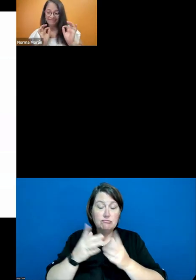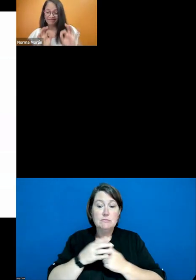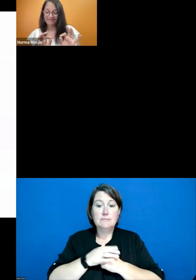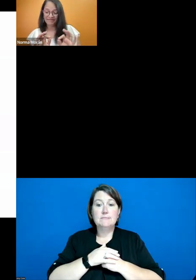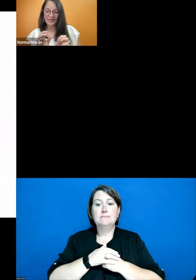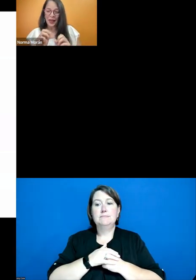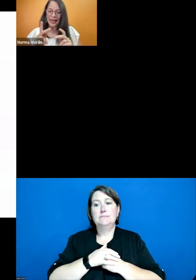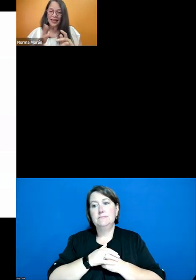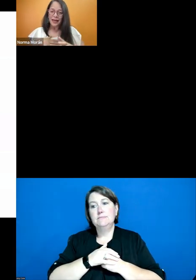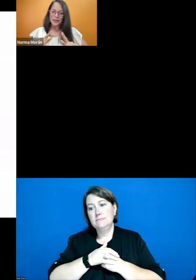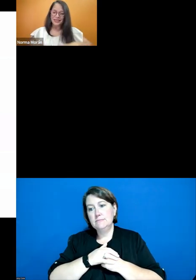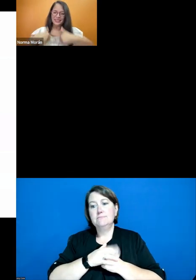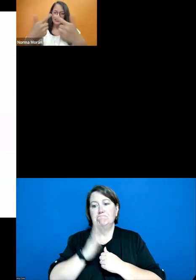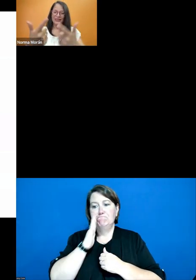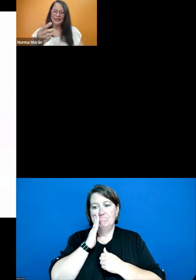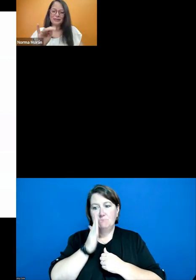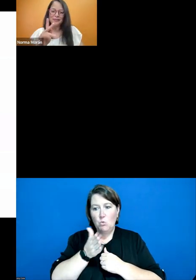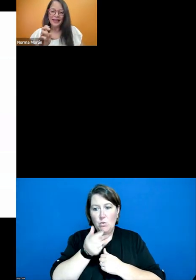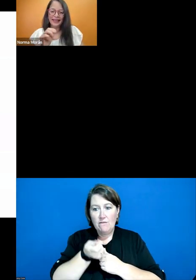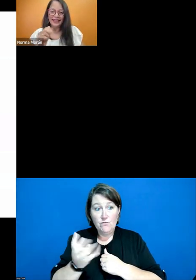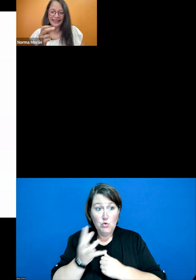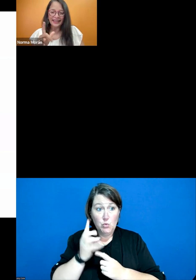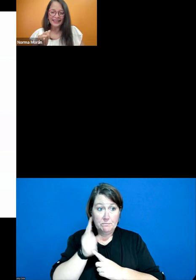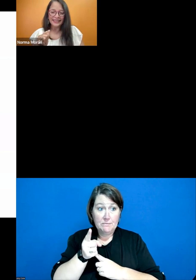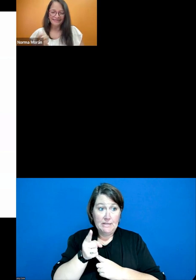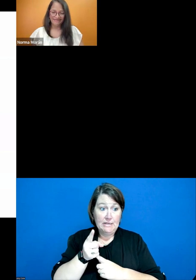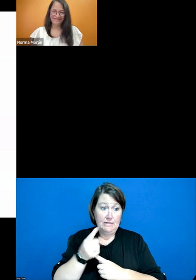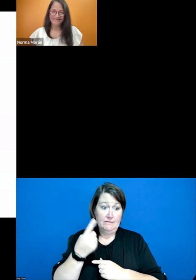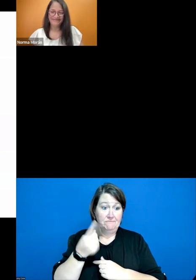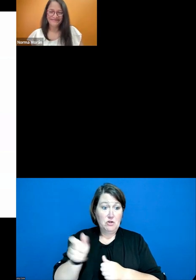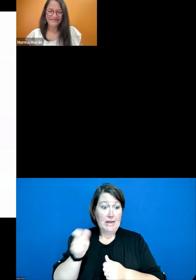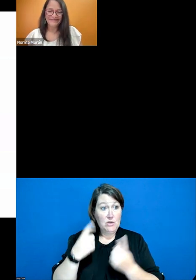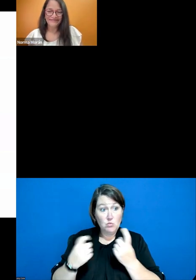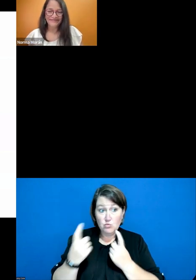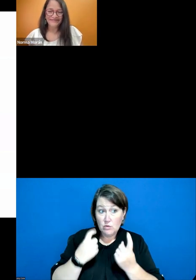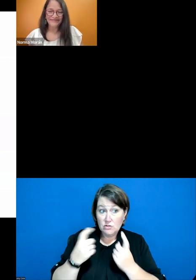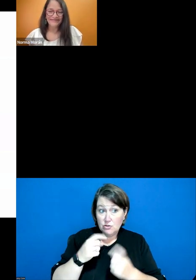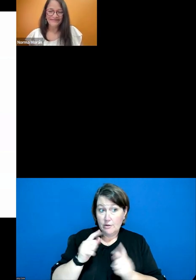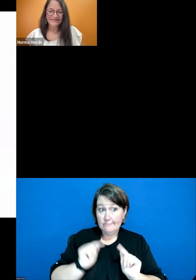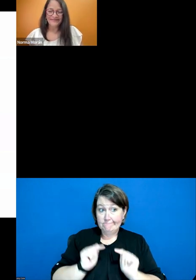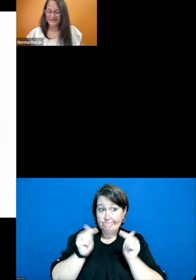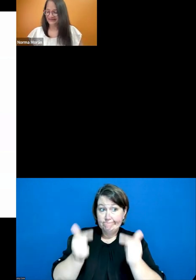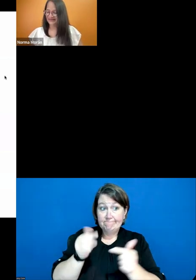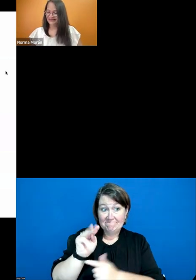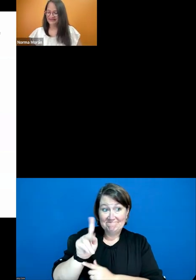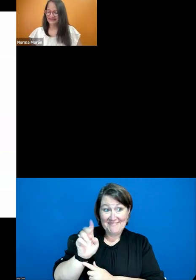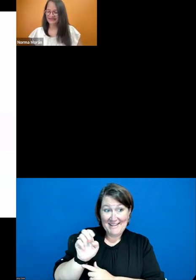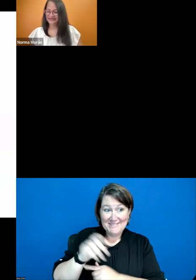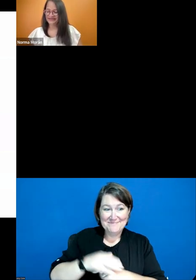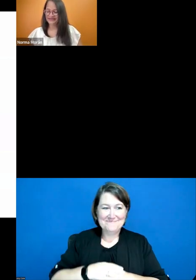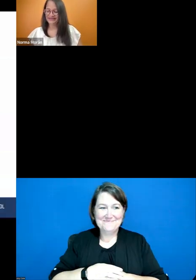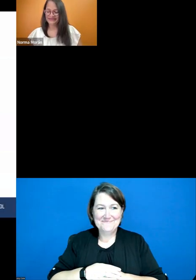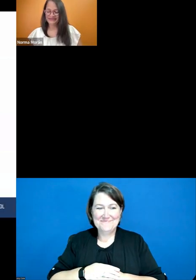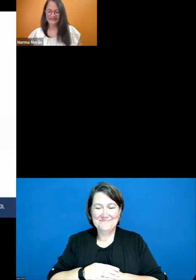And then we'll give a couple of minutes for questions. Mike, I'm going to turn it over to you. Okay.